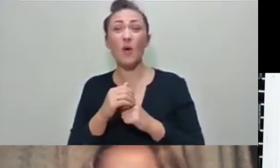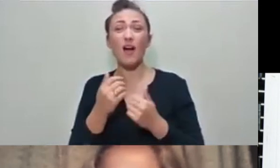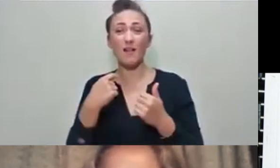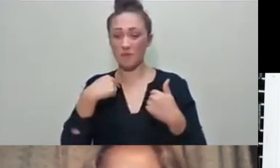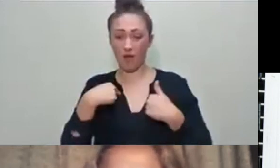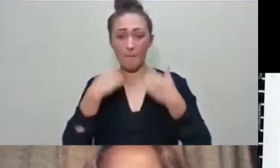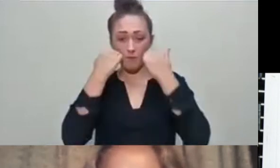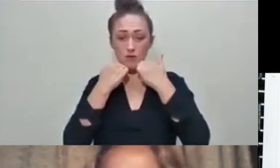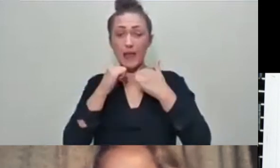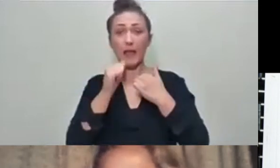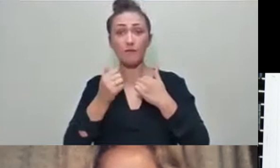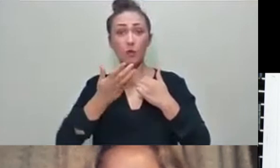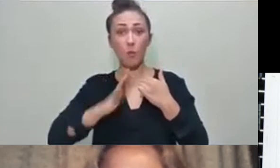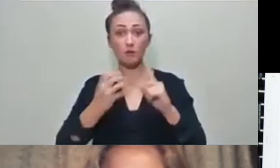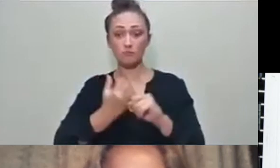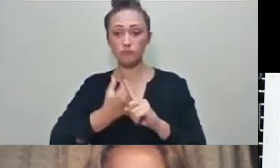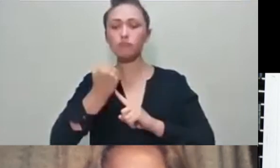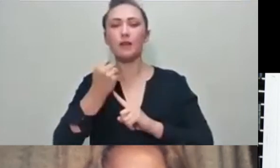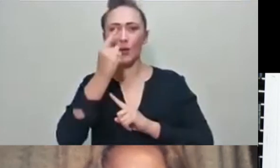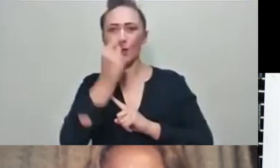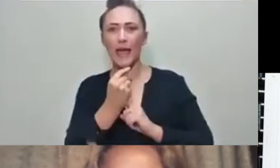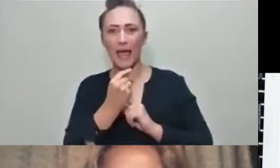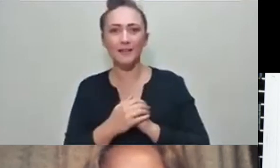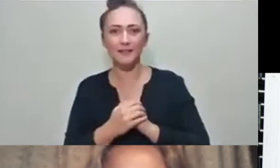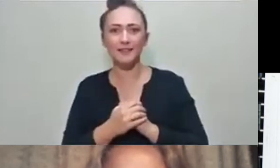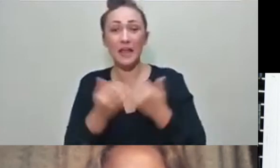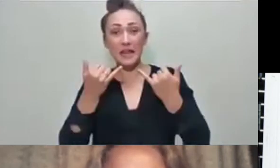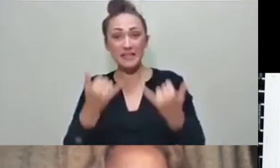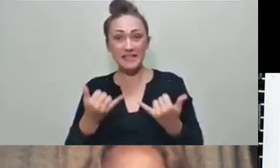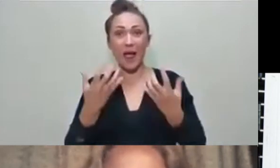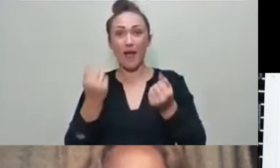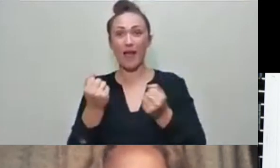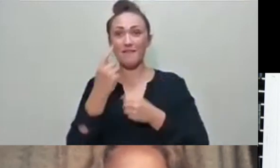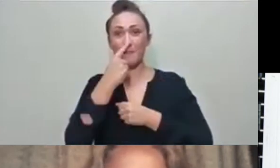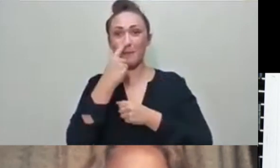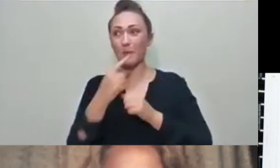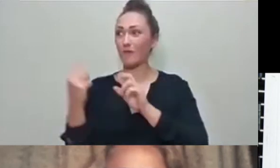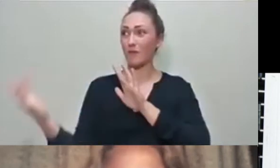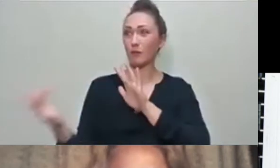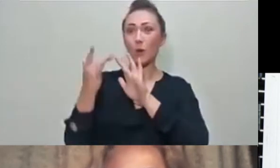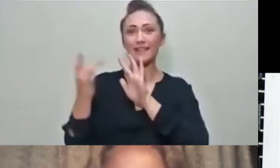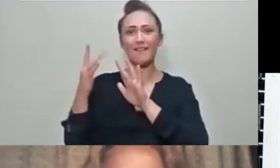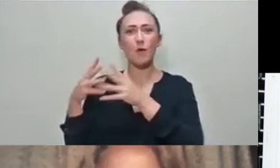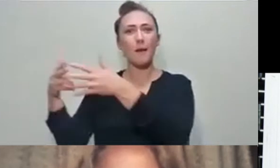and we have people now from America contacting us and saying you have been inspiring us